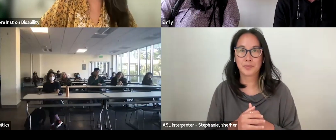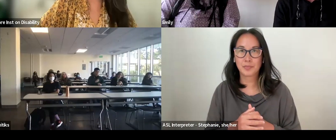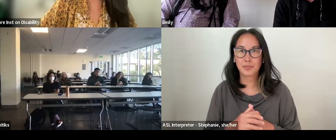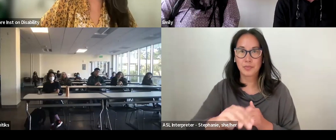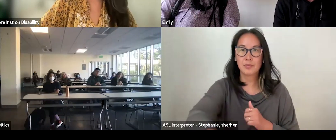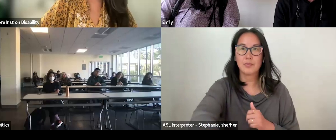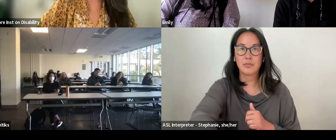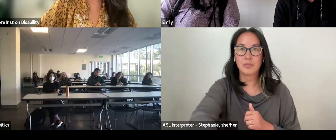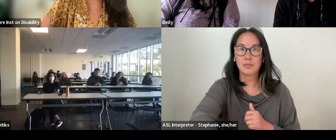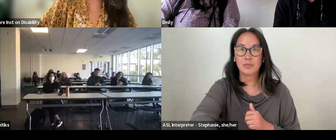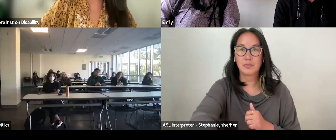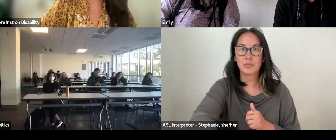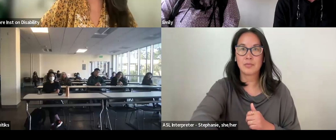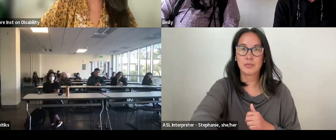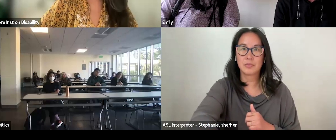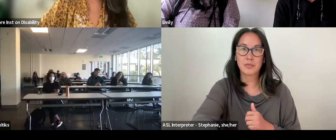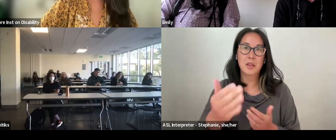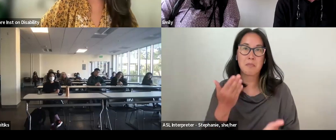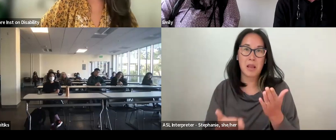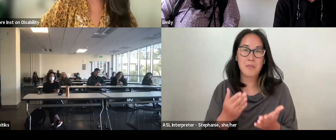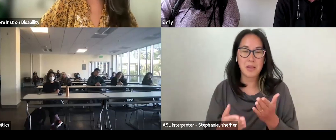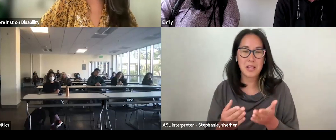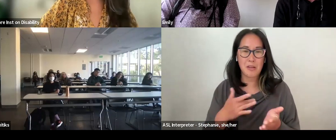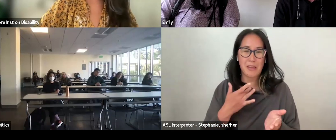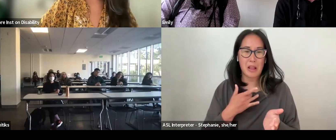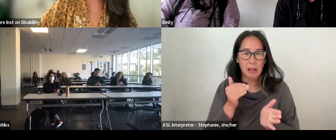And you might find that you're repeating yourself a little bit.